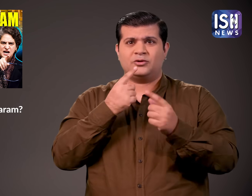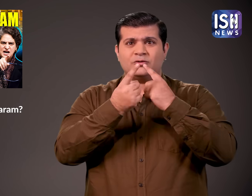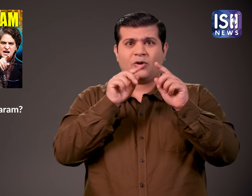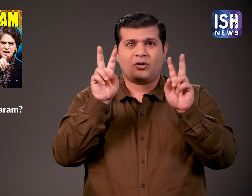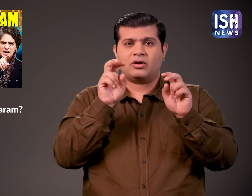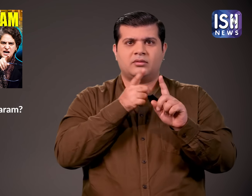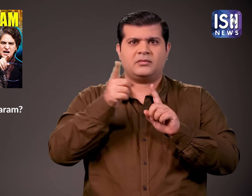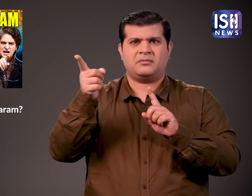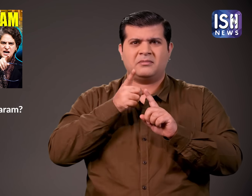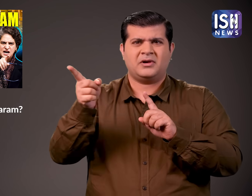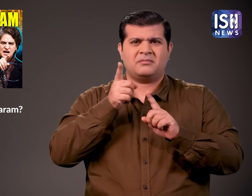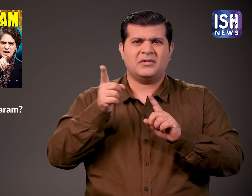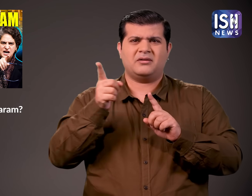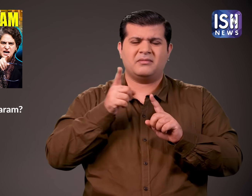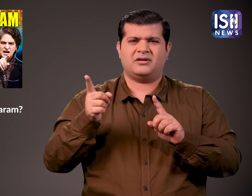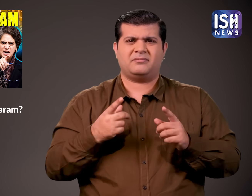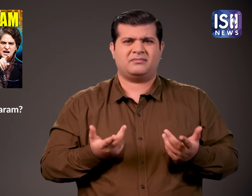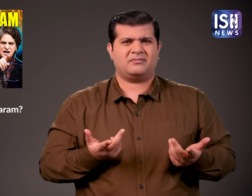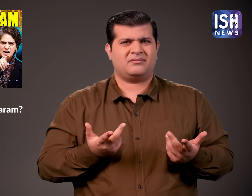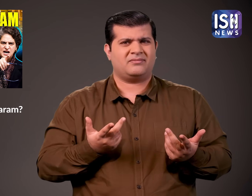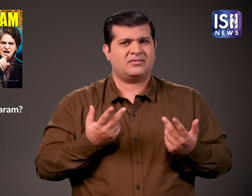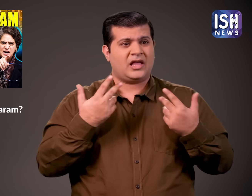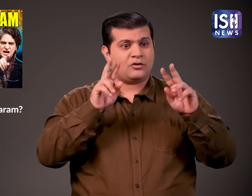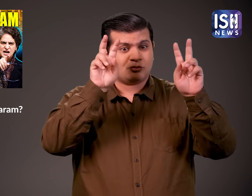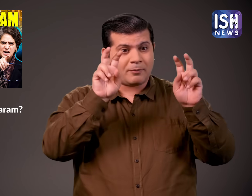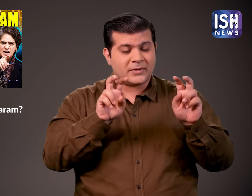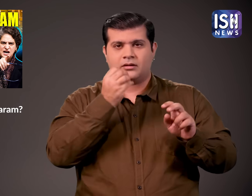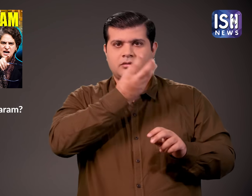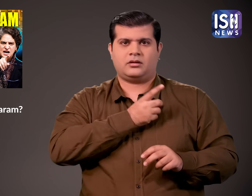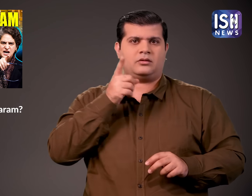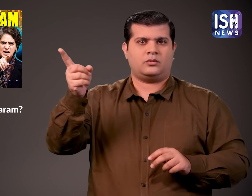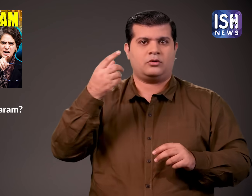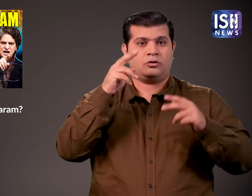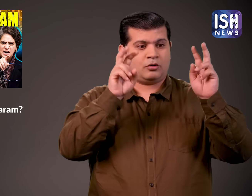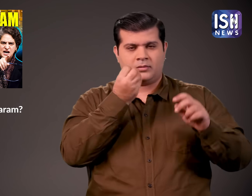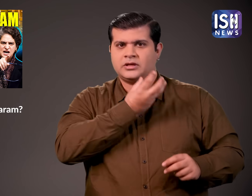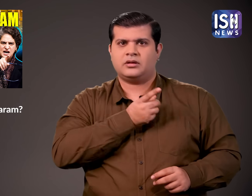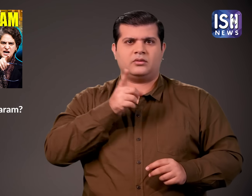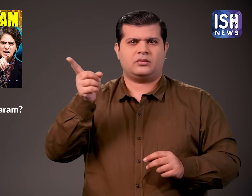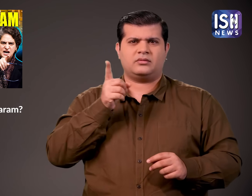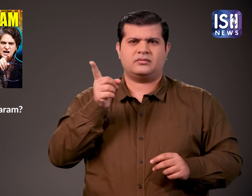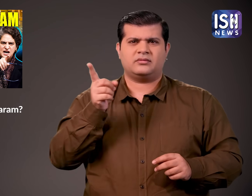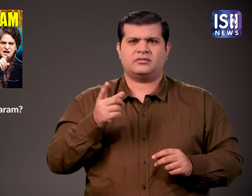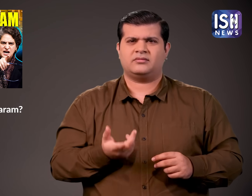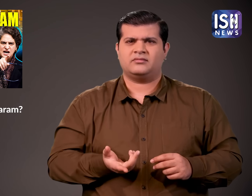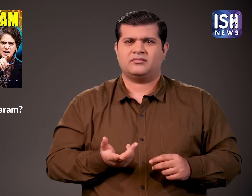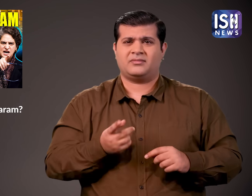PM Modi frequently blames him, regardless of the issue at hand.